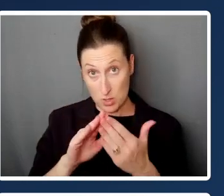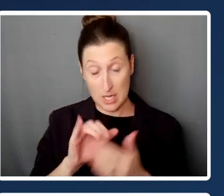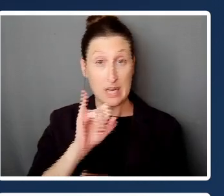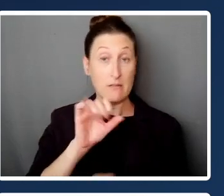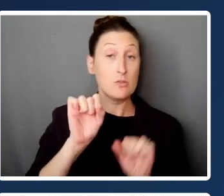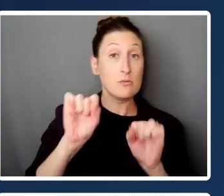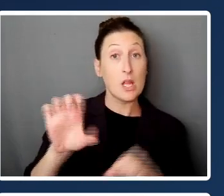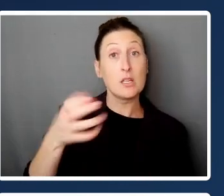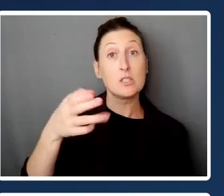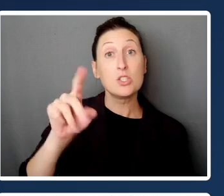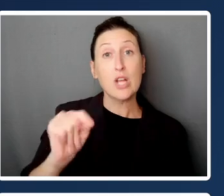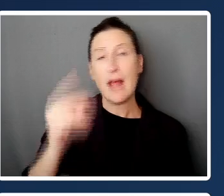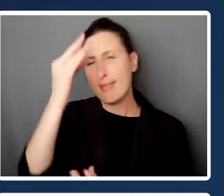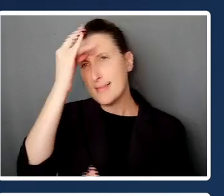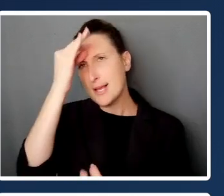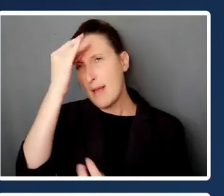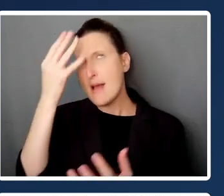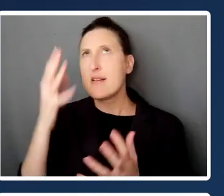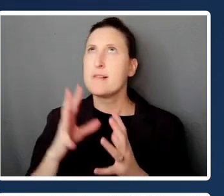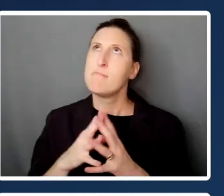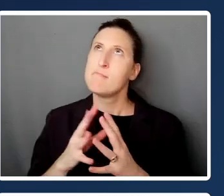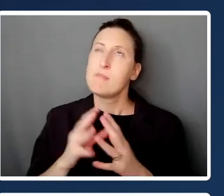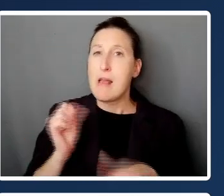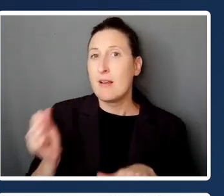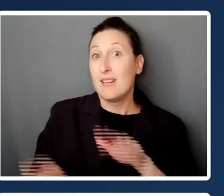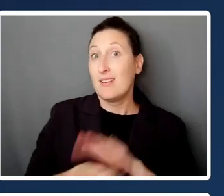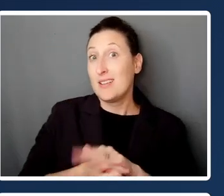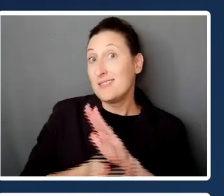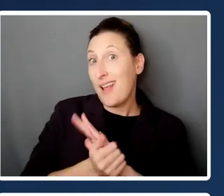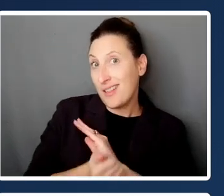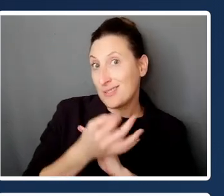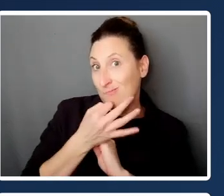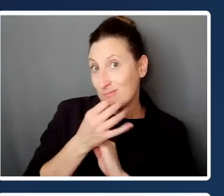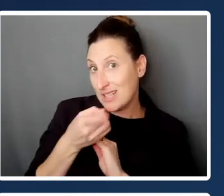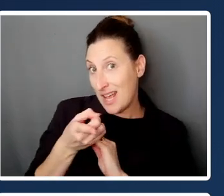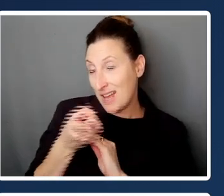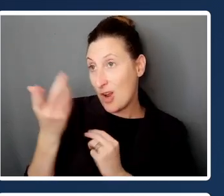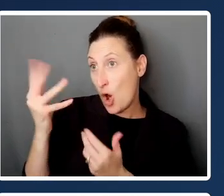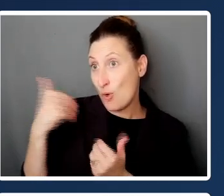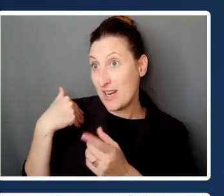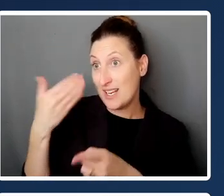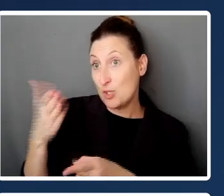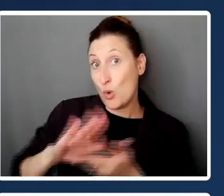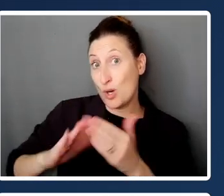think of what hidden talents exist out there. And Kim, do you have anything -- while they're